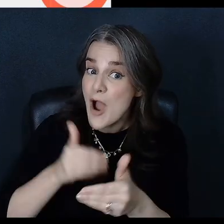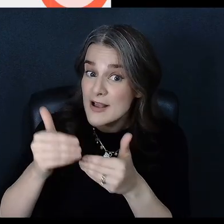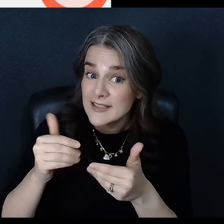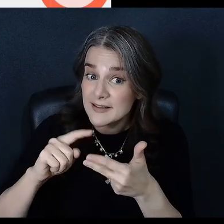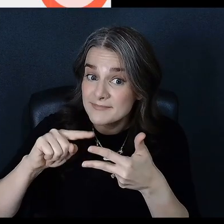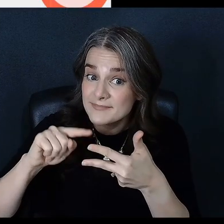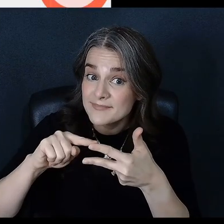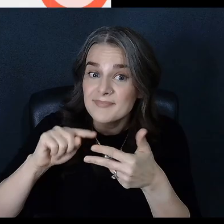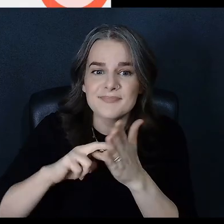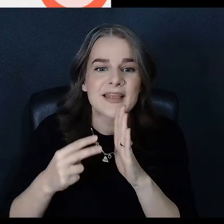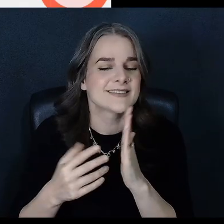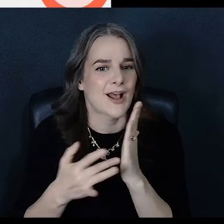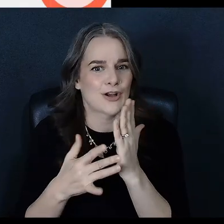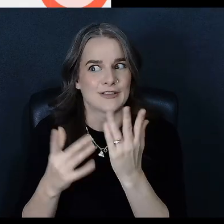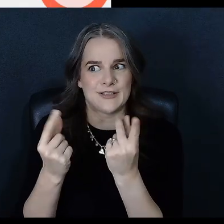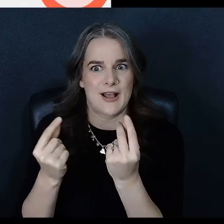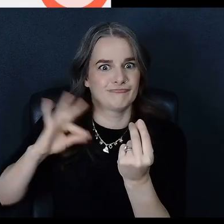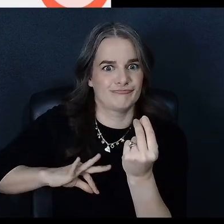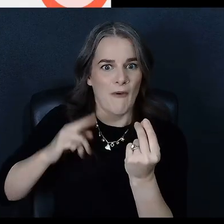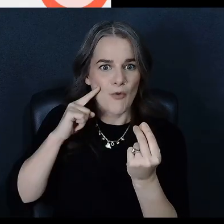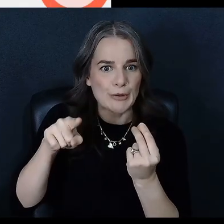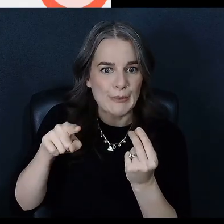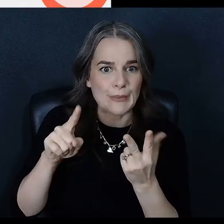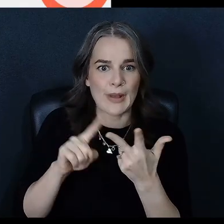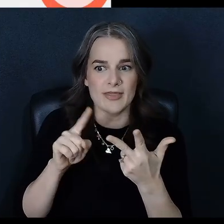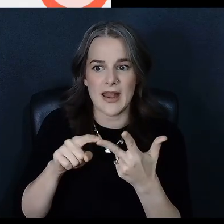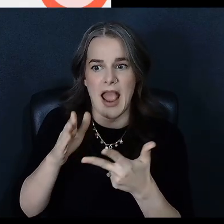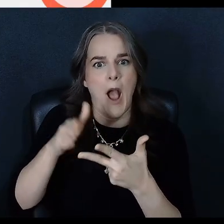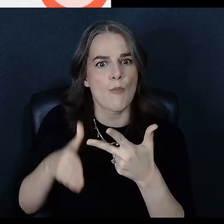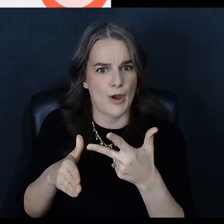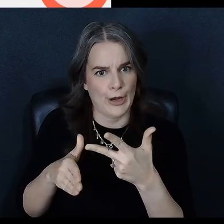What you're trying to accomplish is the output. So we will focus our conversation today